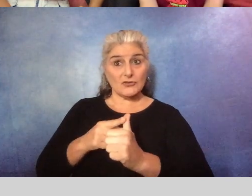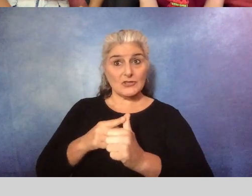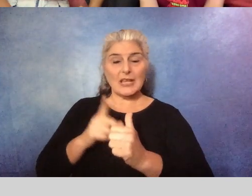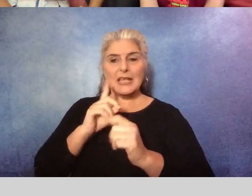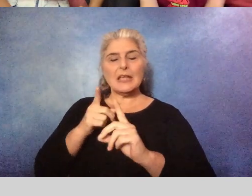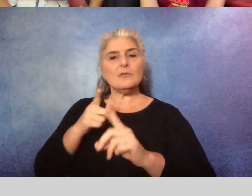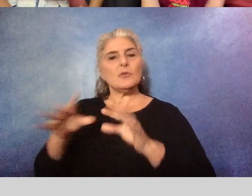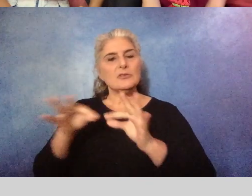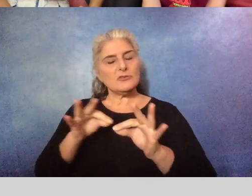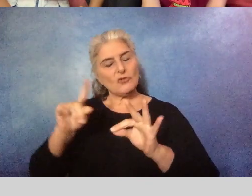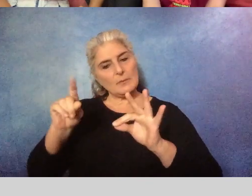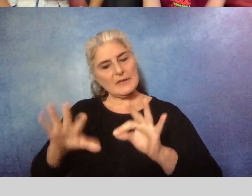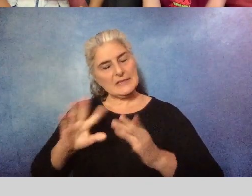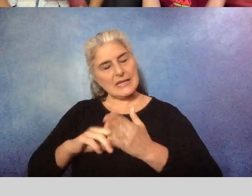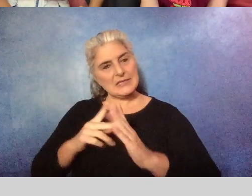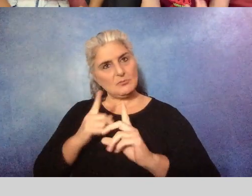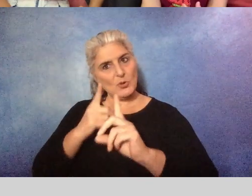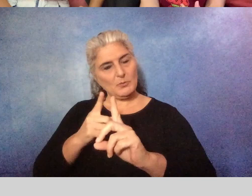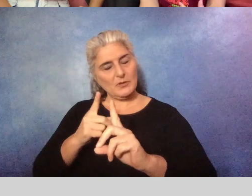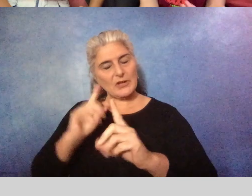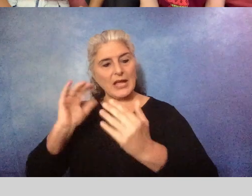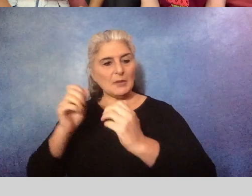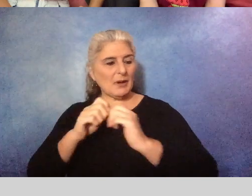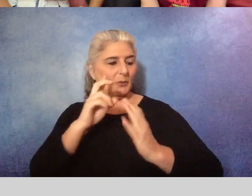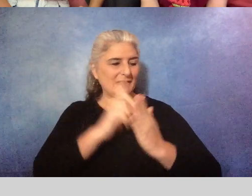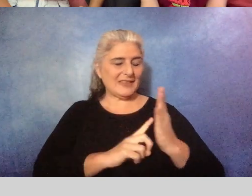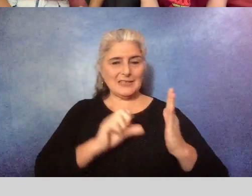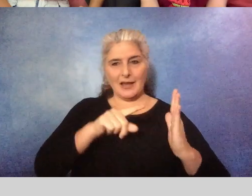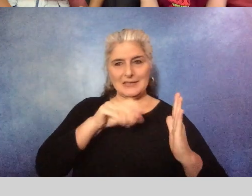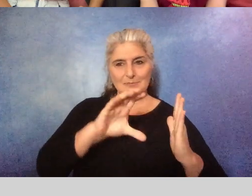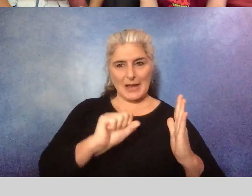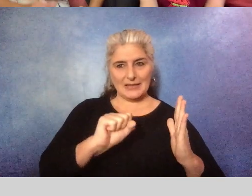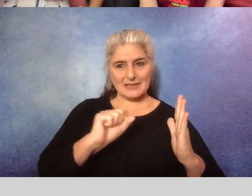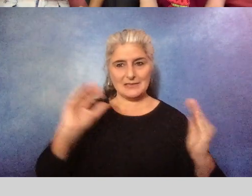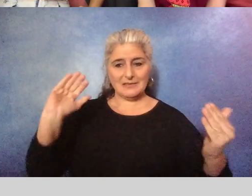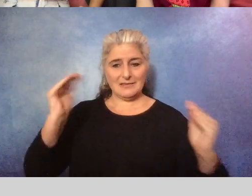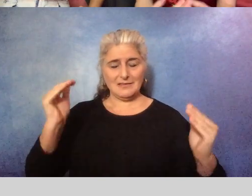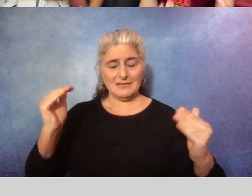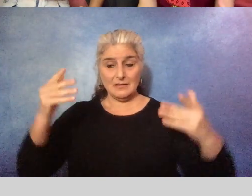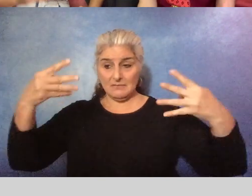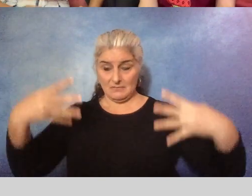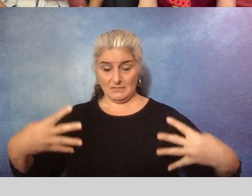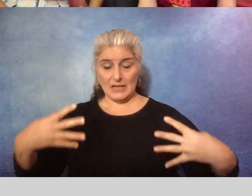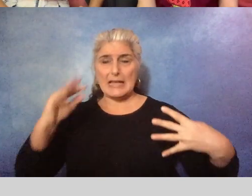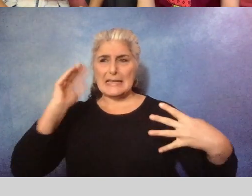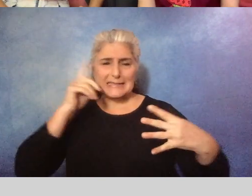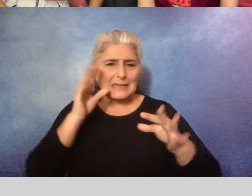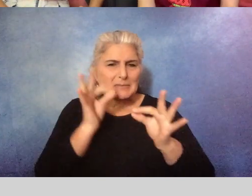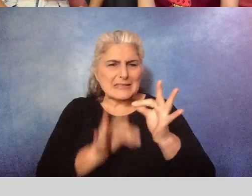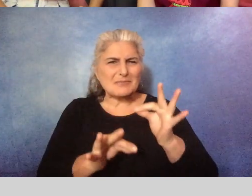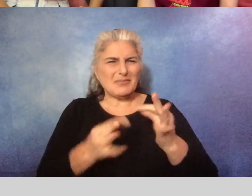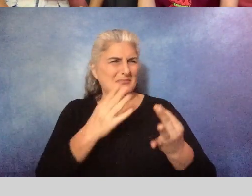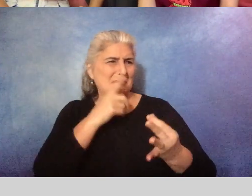and implemented behaviors against the design specs provided. It seems very simple and unnecessary